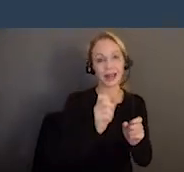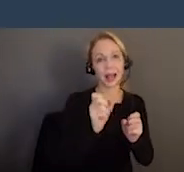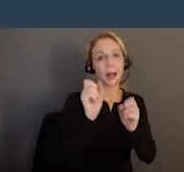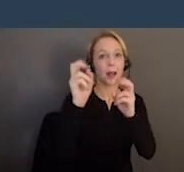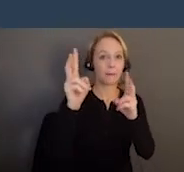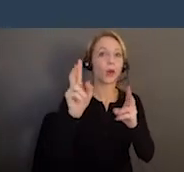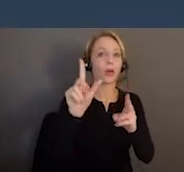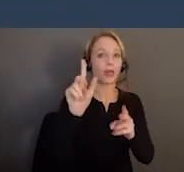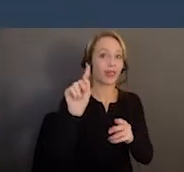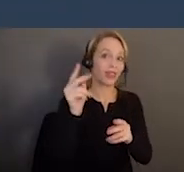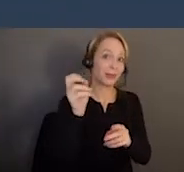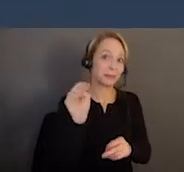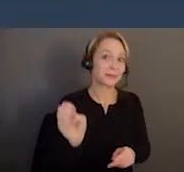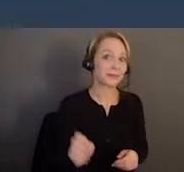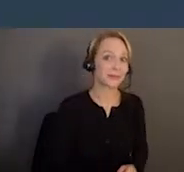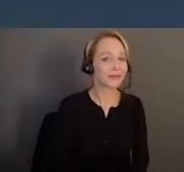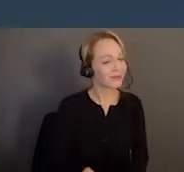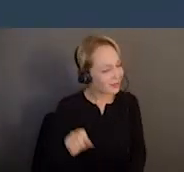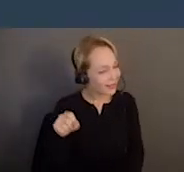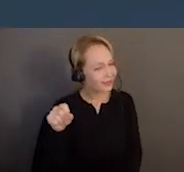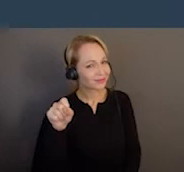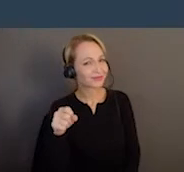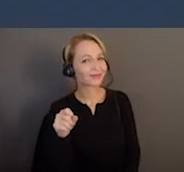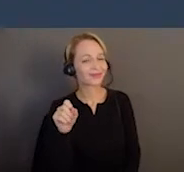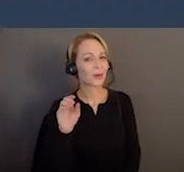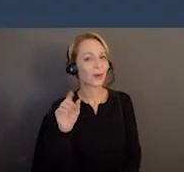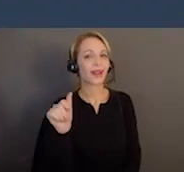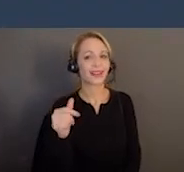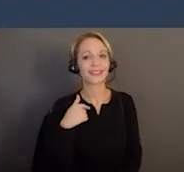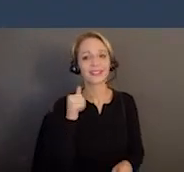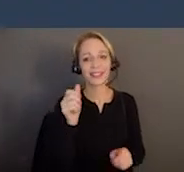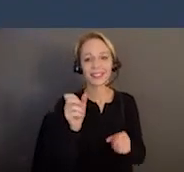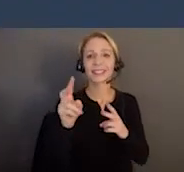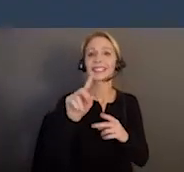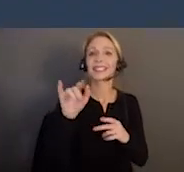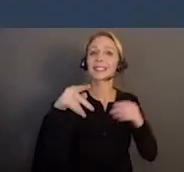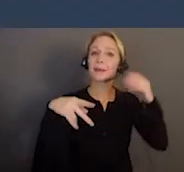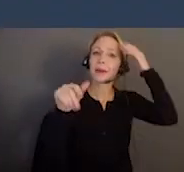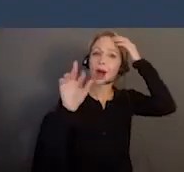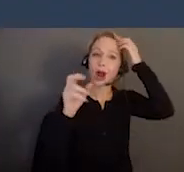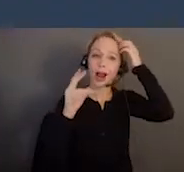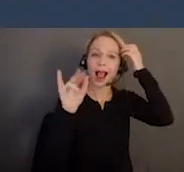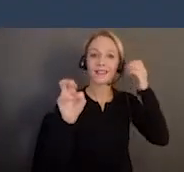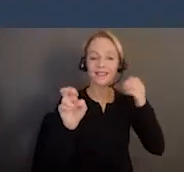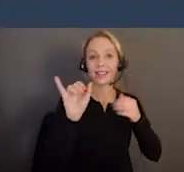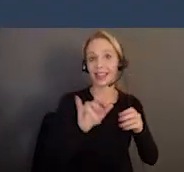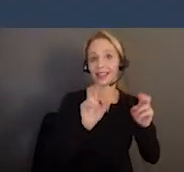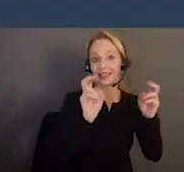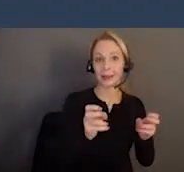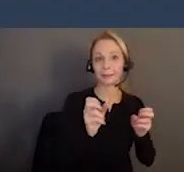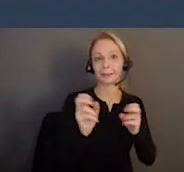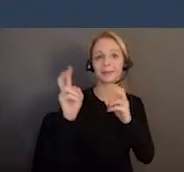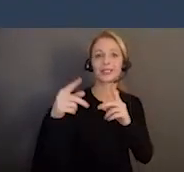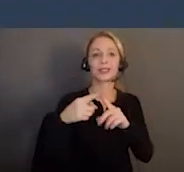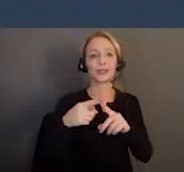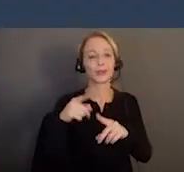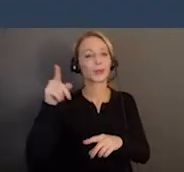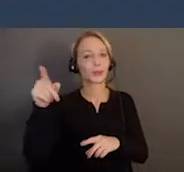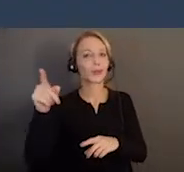YES, WE CAN UPLOAD THE ARCHIVE ALL THE THEME TO THE